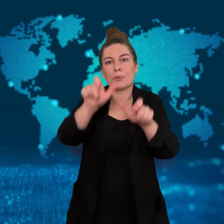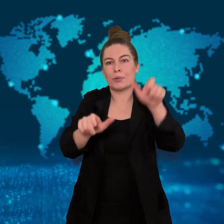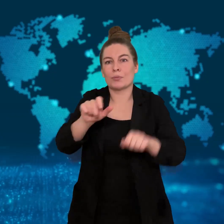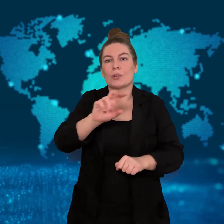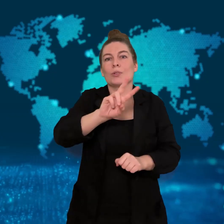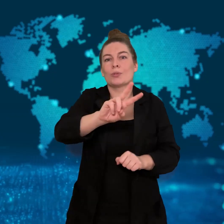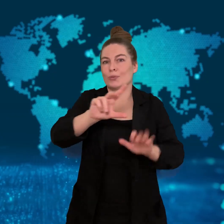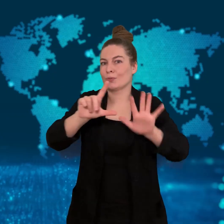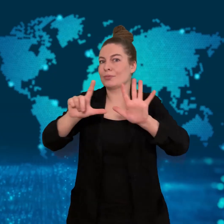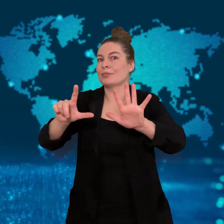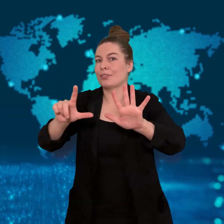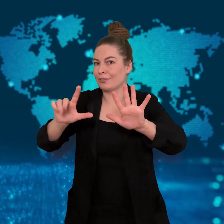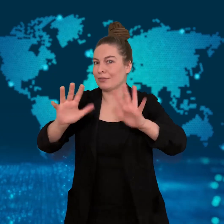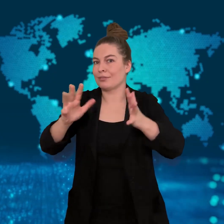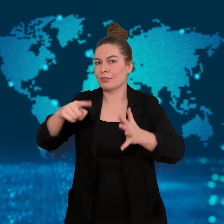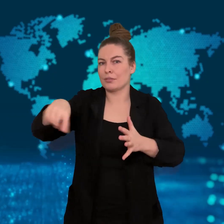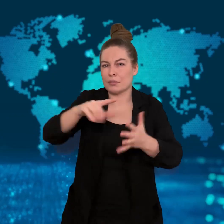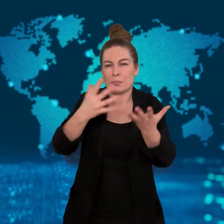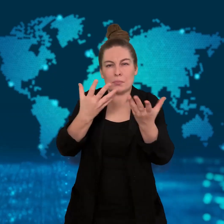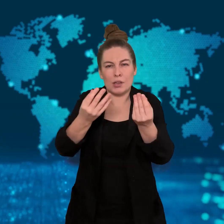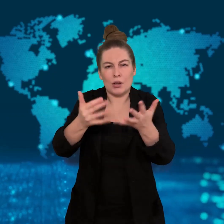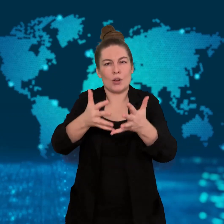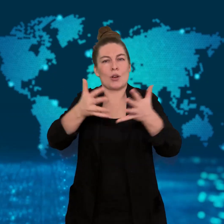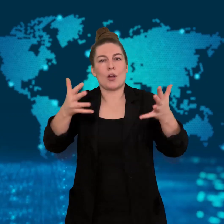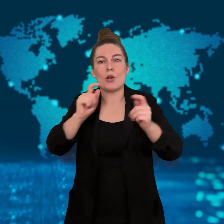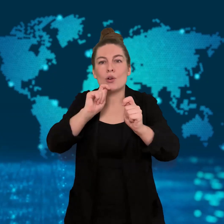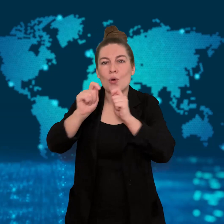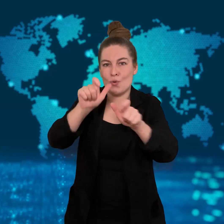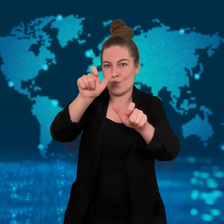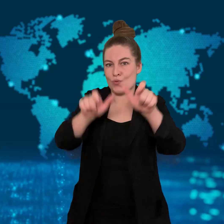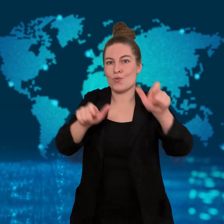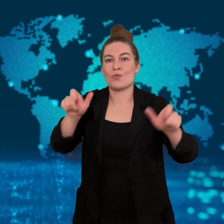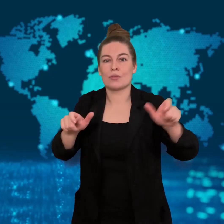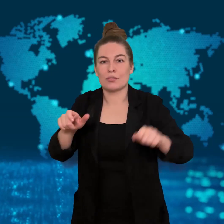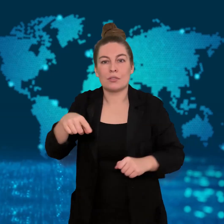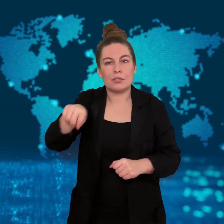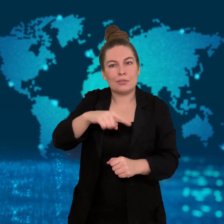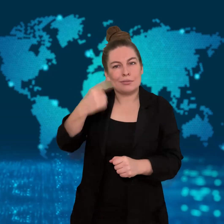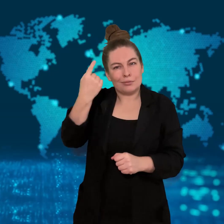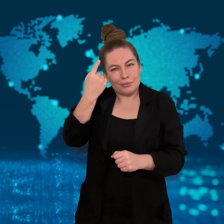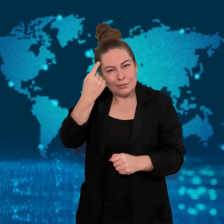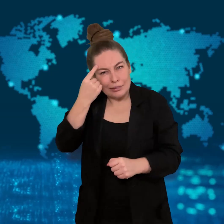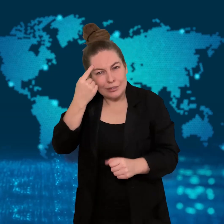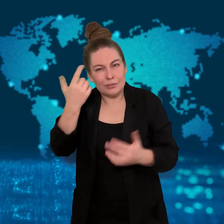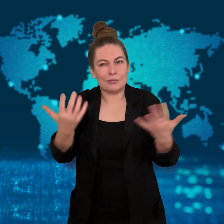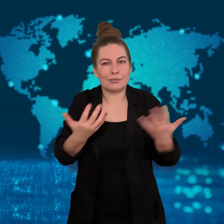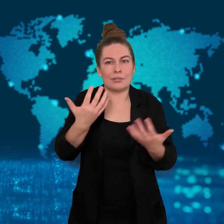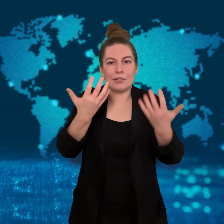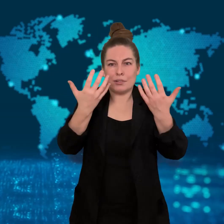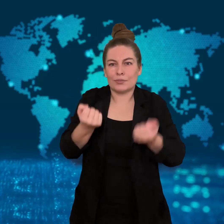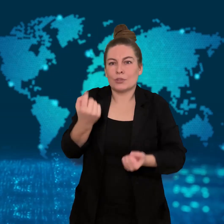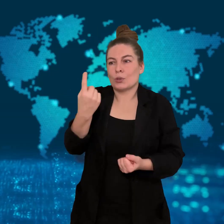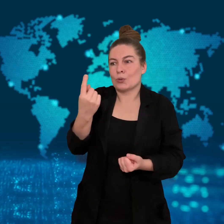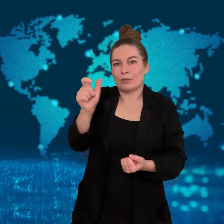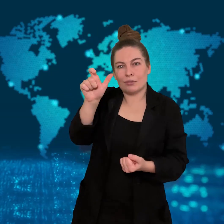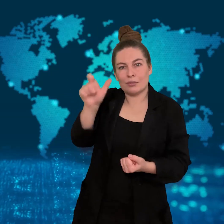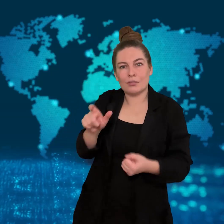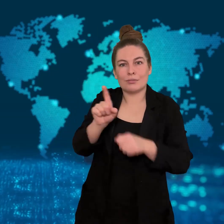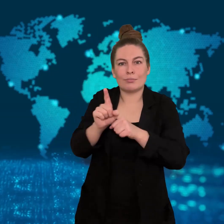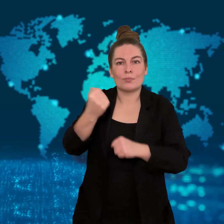and that most of them were journalists.